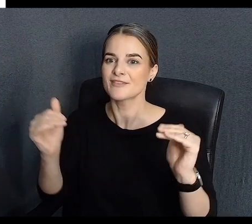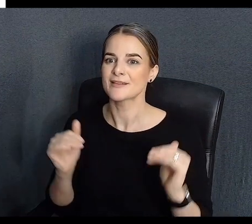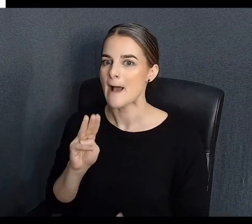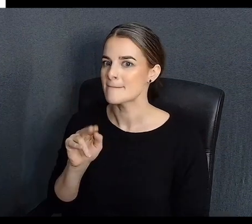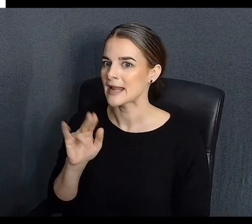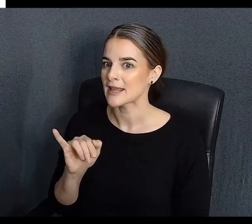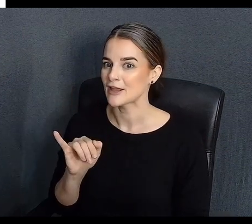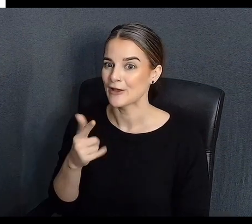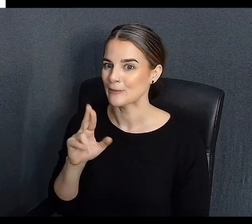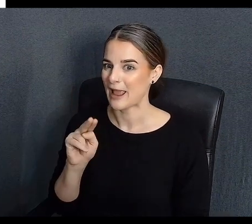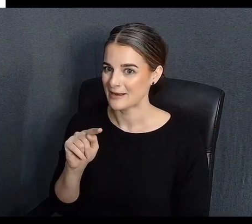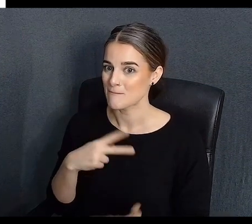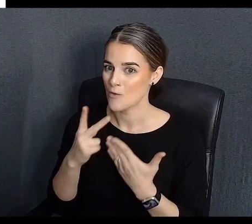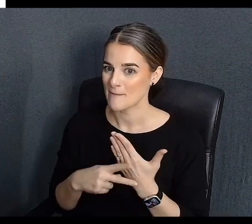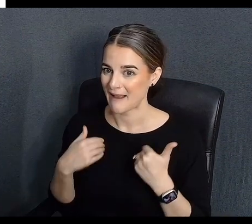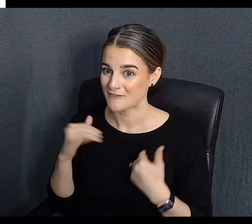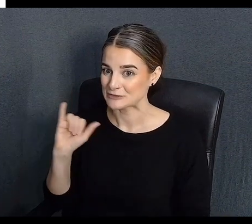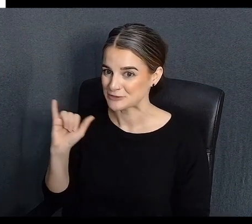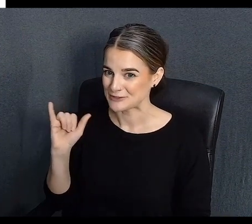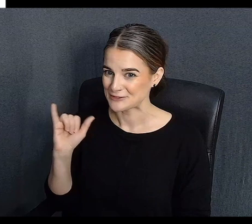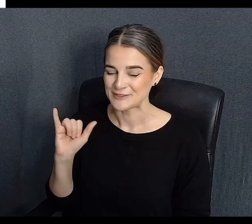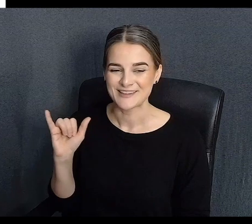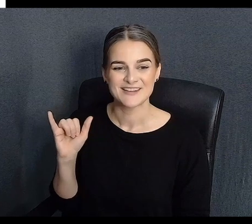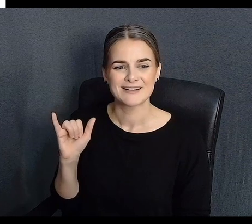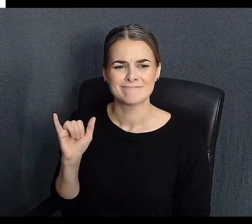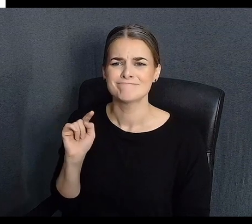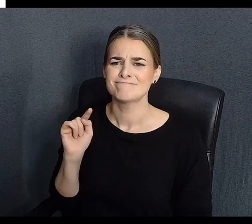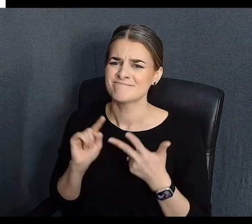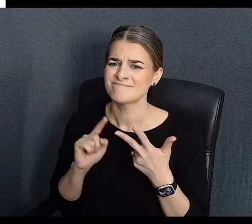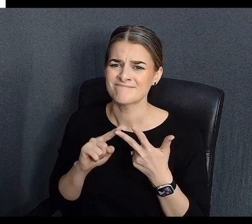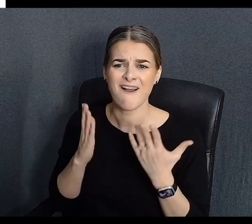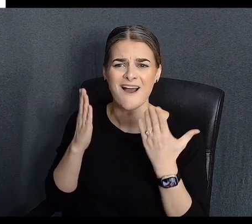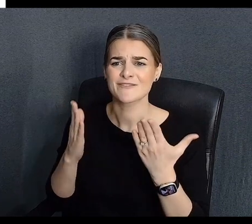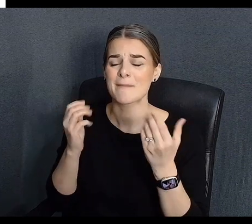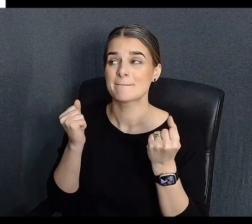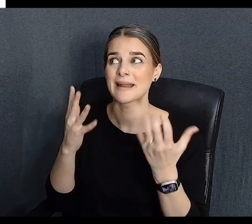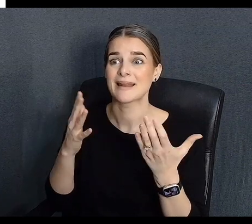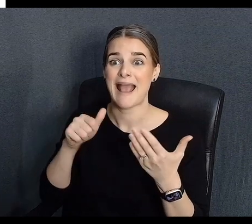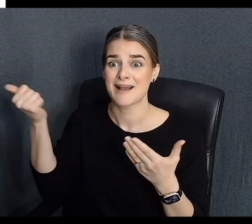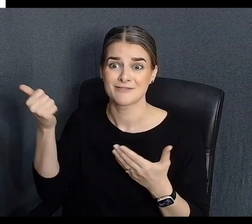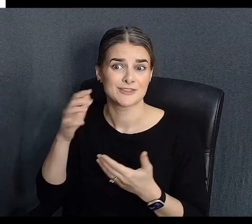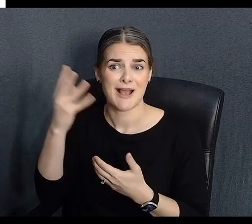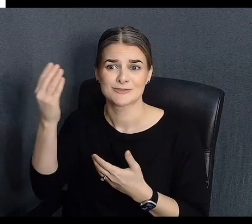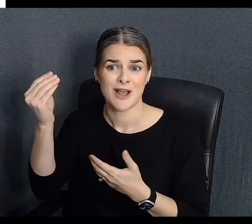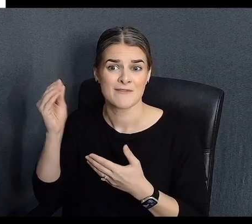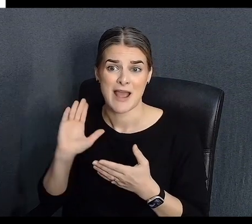This one that we offer, as well as many others that are outside of our organization, a lot of times, grant programs are